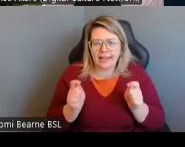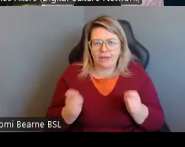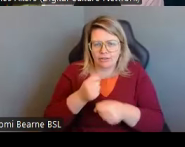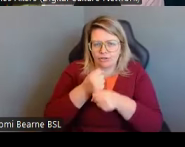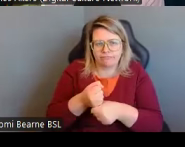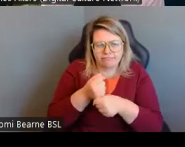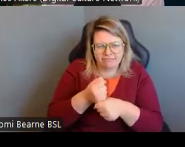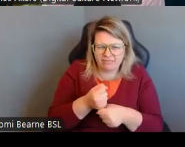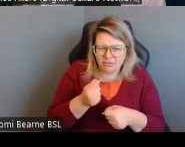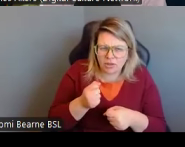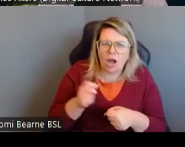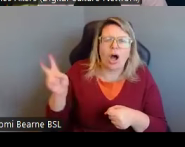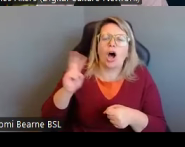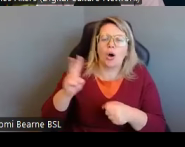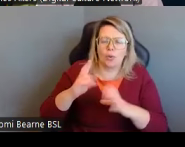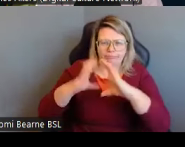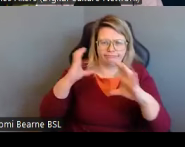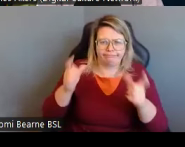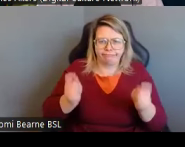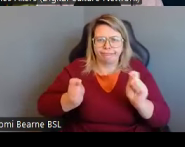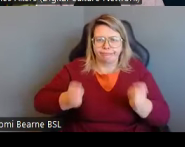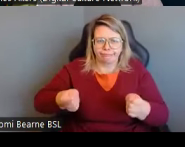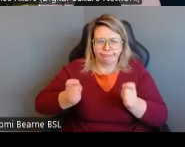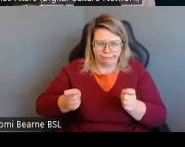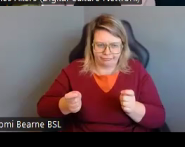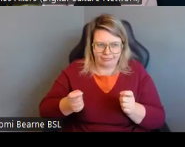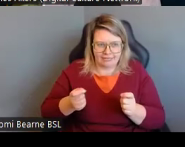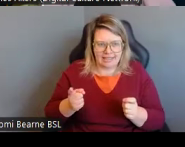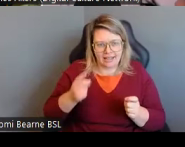I can't remember what it's called. Stagecoach and opposition insight.